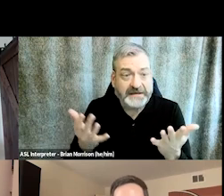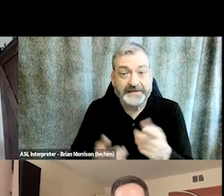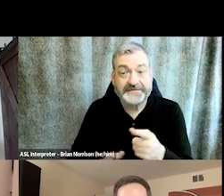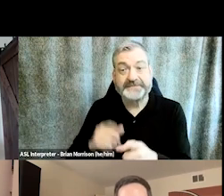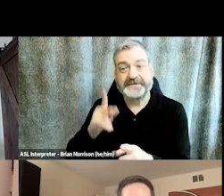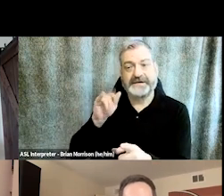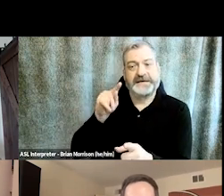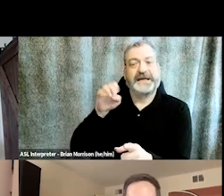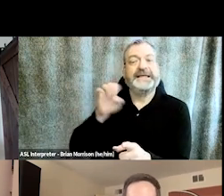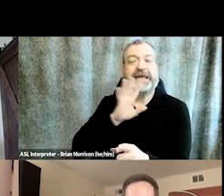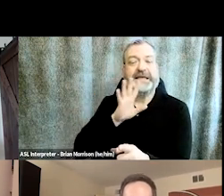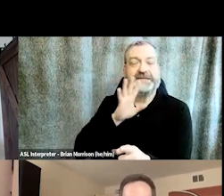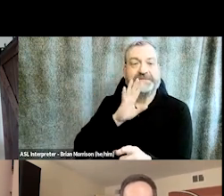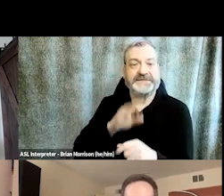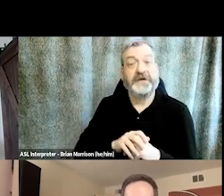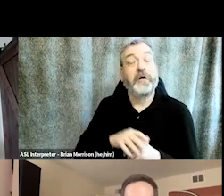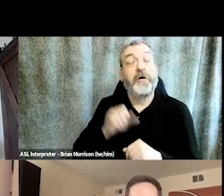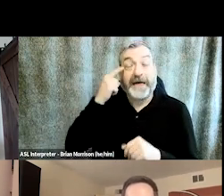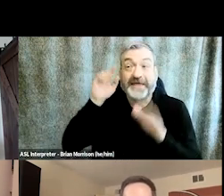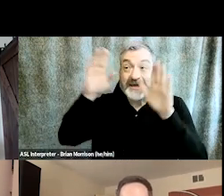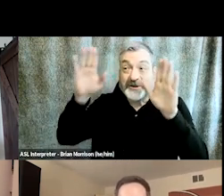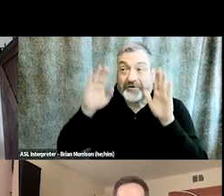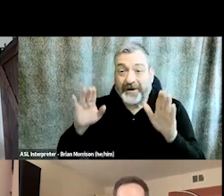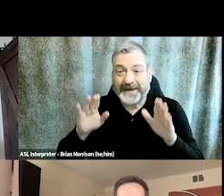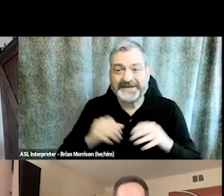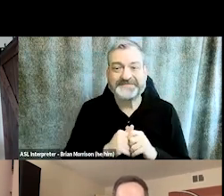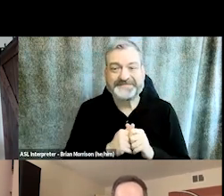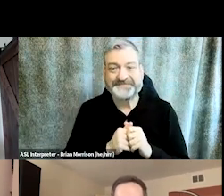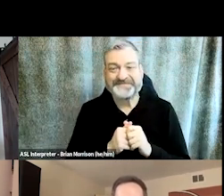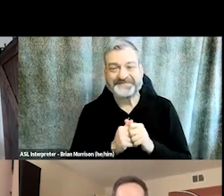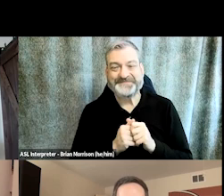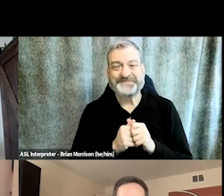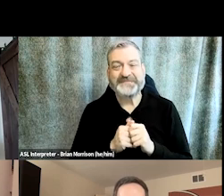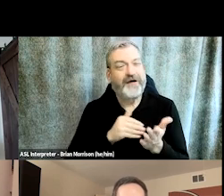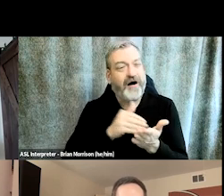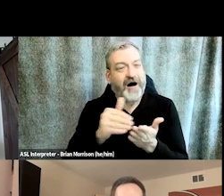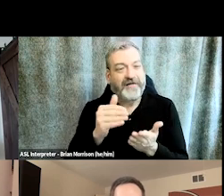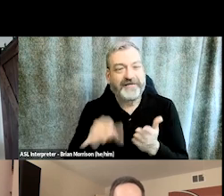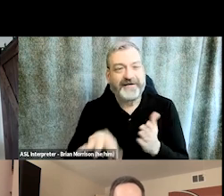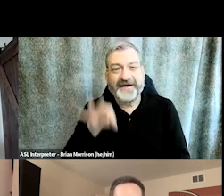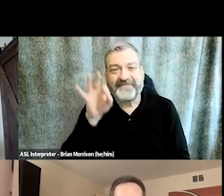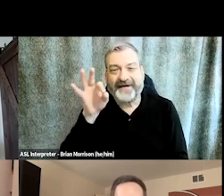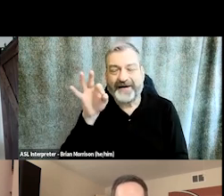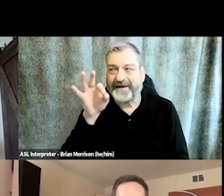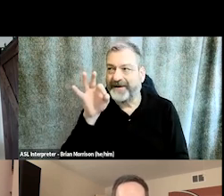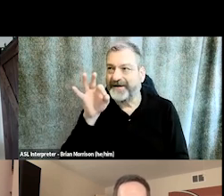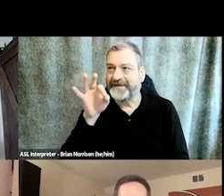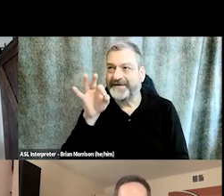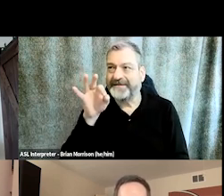I often find that sometimes I will do this is Katie. I will do maybe a more brief alt text